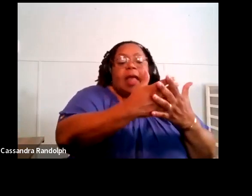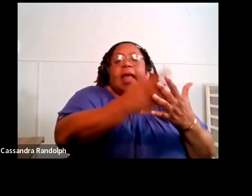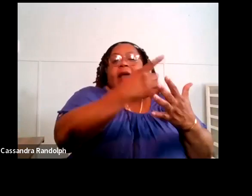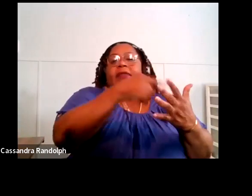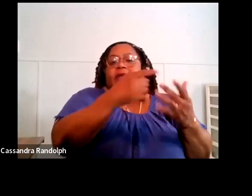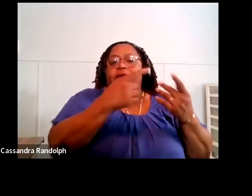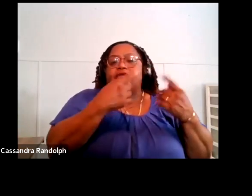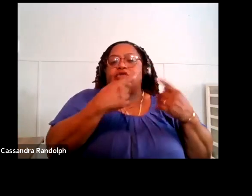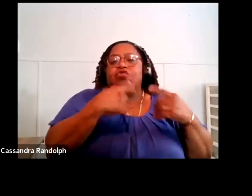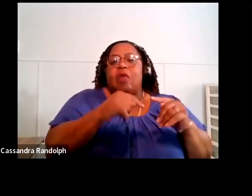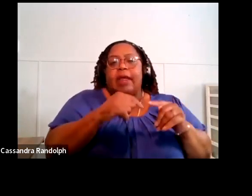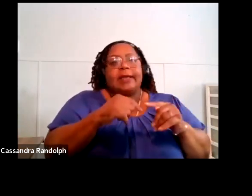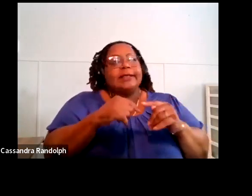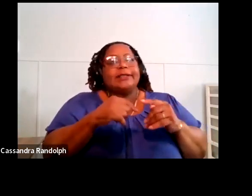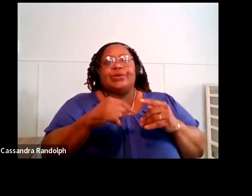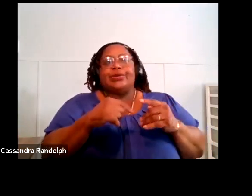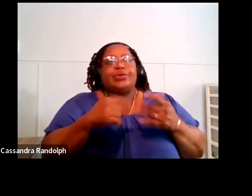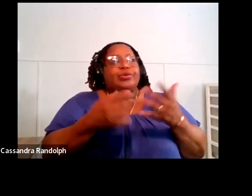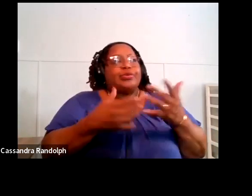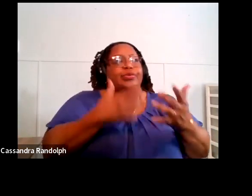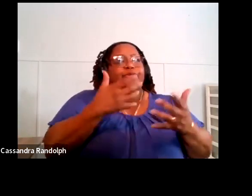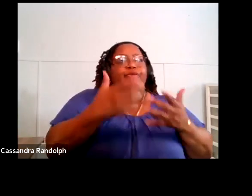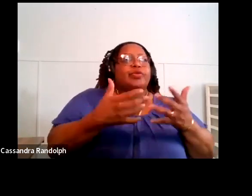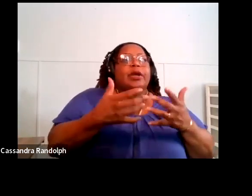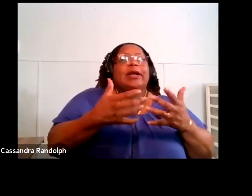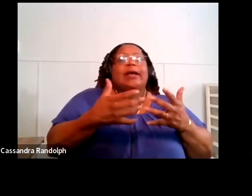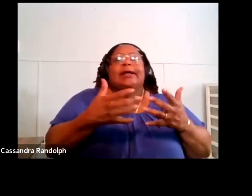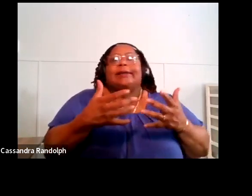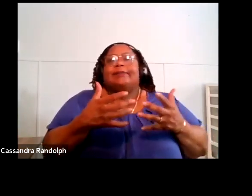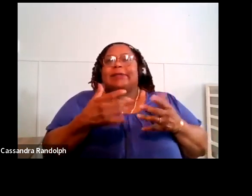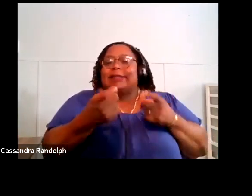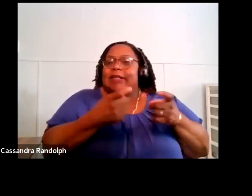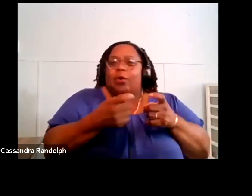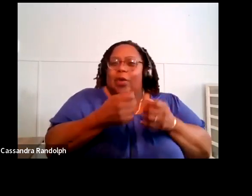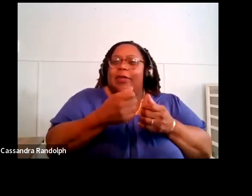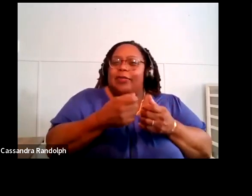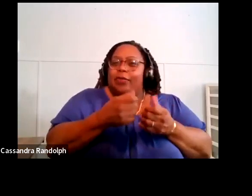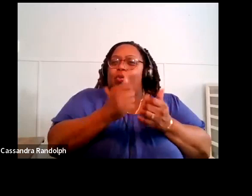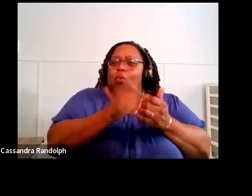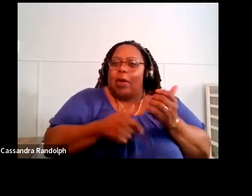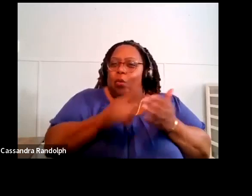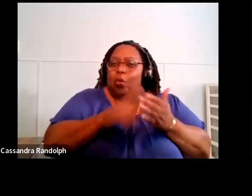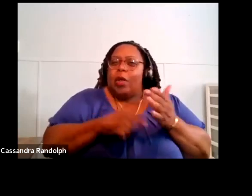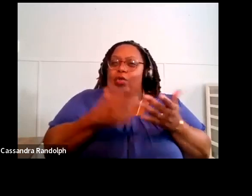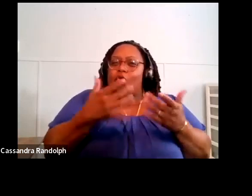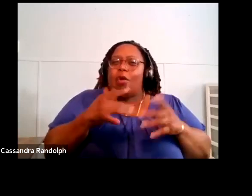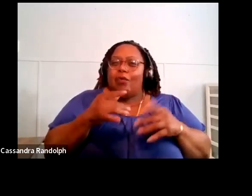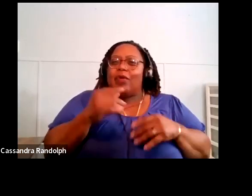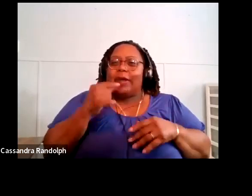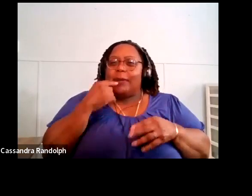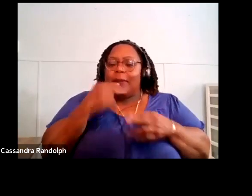anything from a policy standpoint for women who are incarcerated who are attempting to navigate those